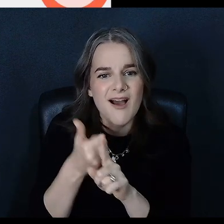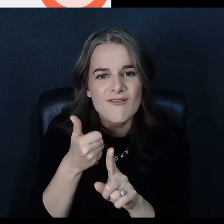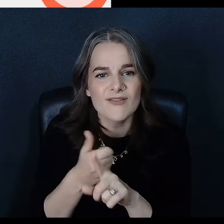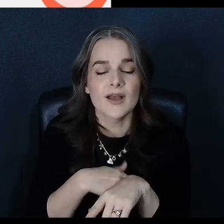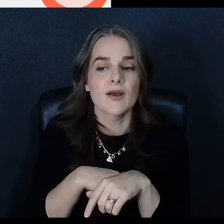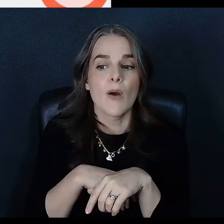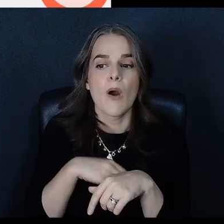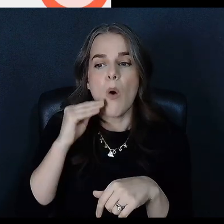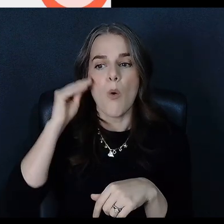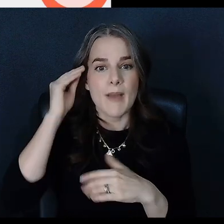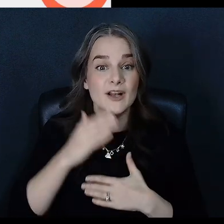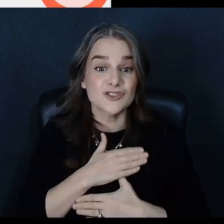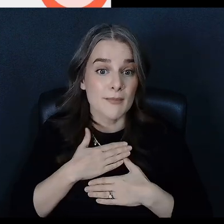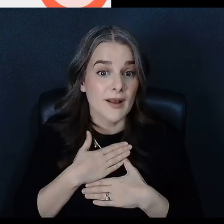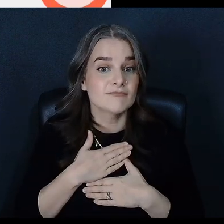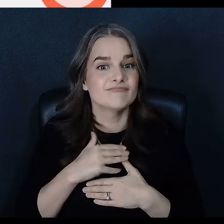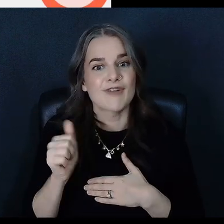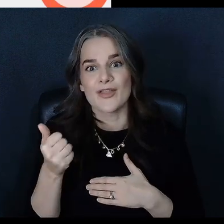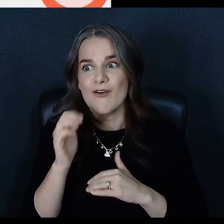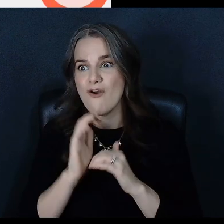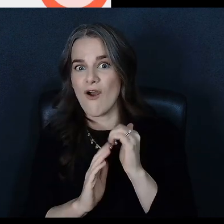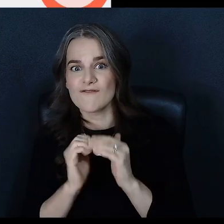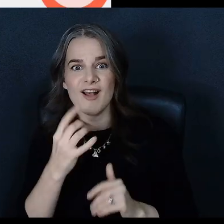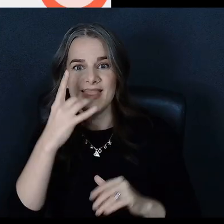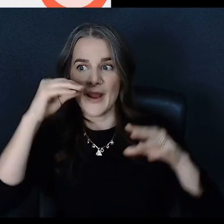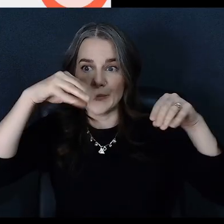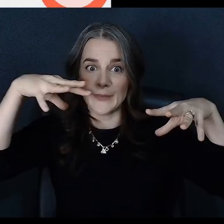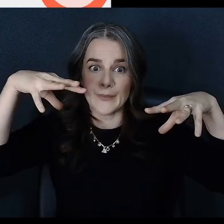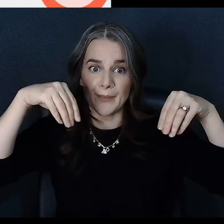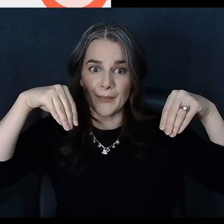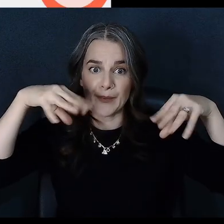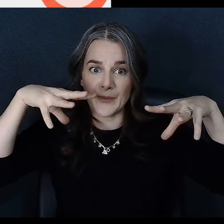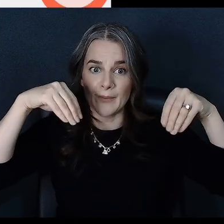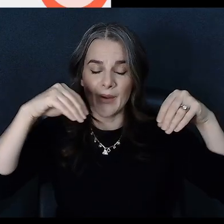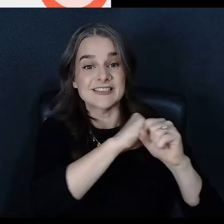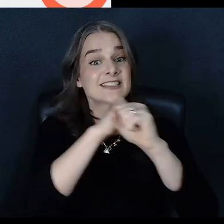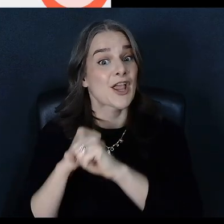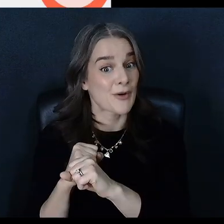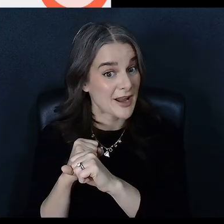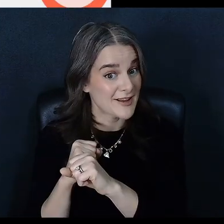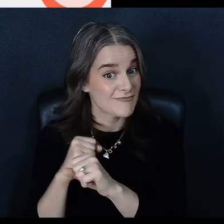that we would look at-- comfort and lighting, security, and then at the very bottom, smart appliances.